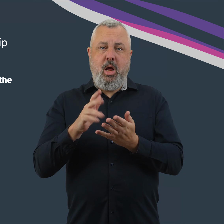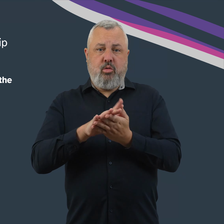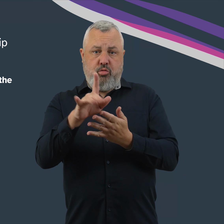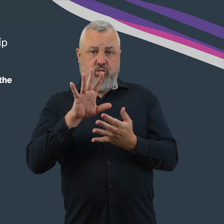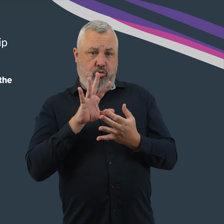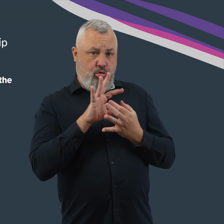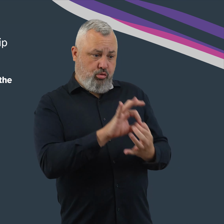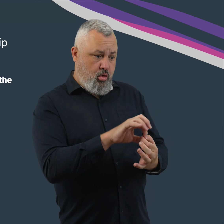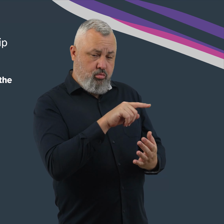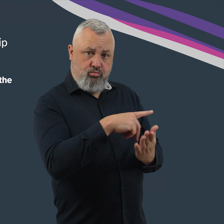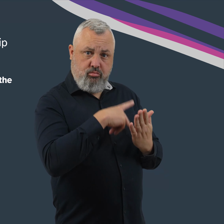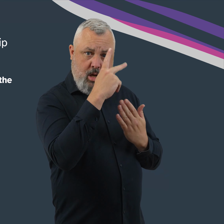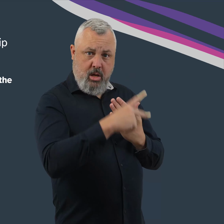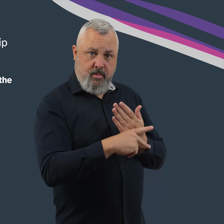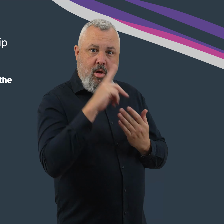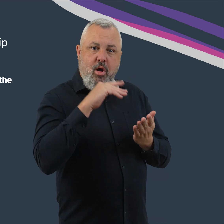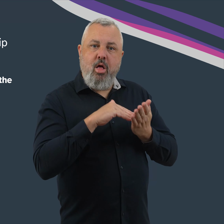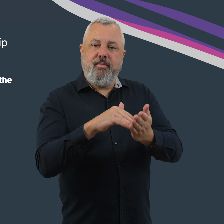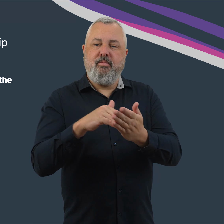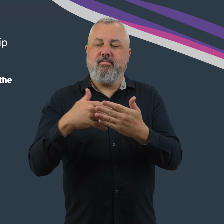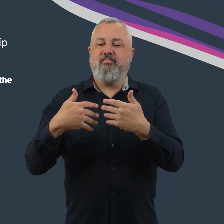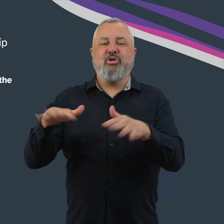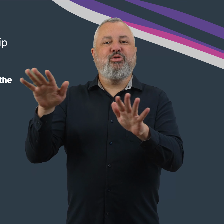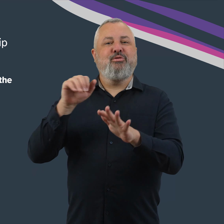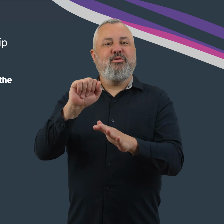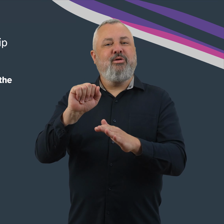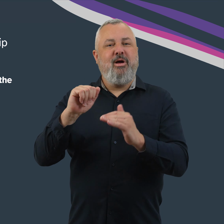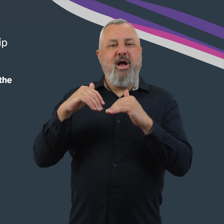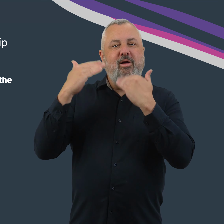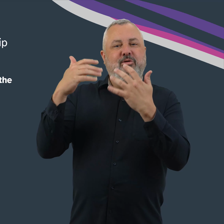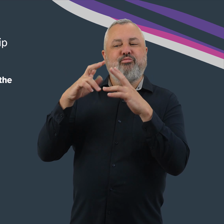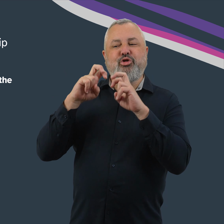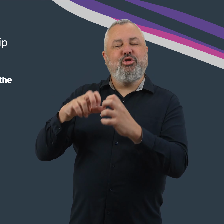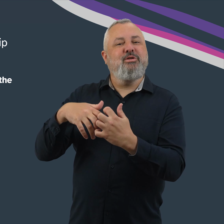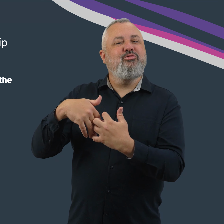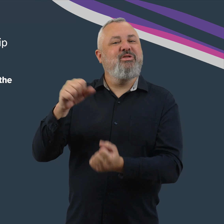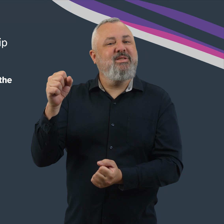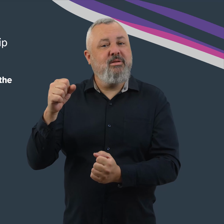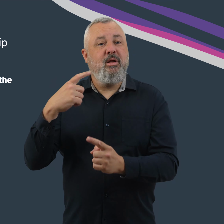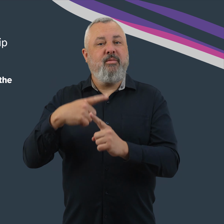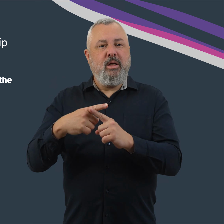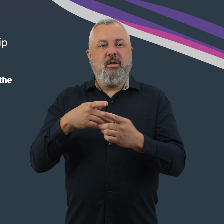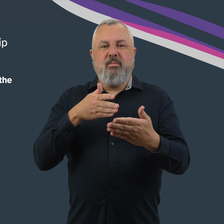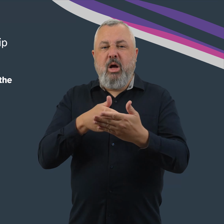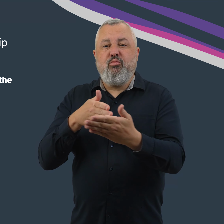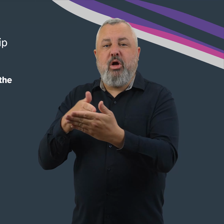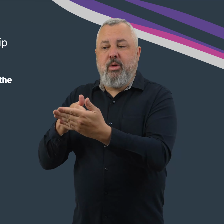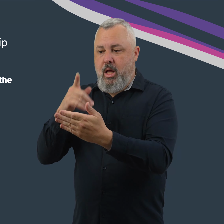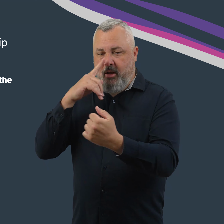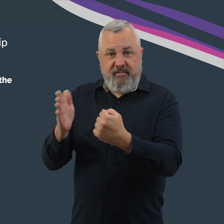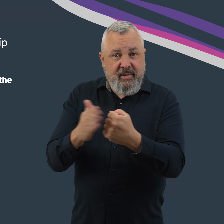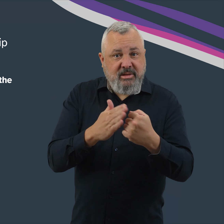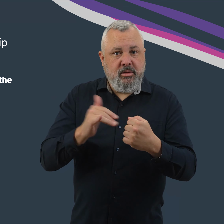How might participating in this program support your completion of your higher research degree and address any barriers you